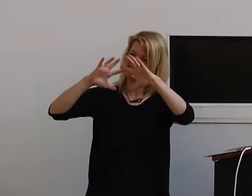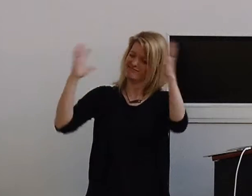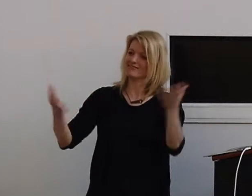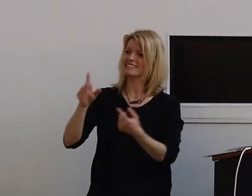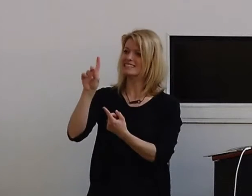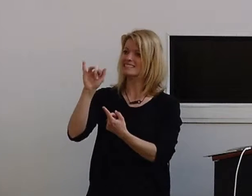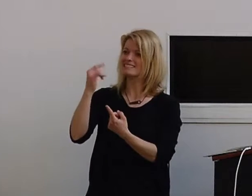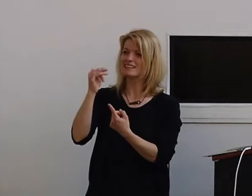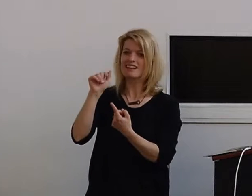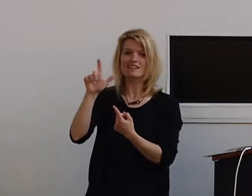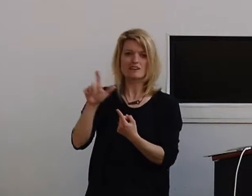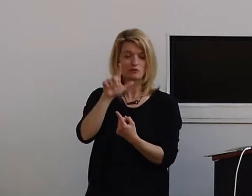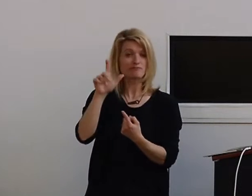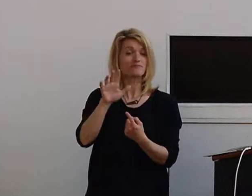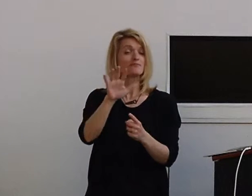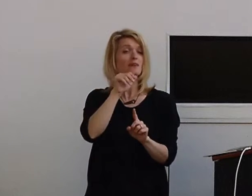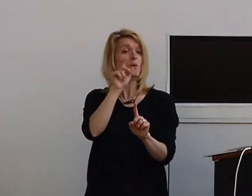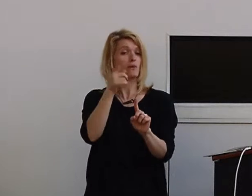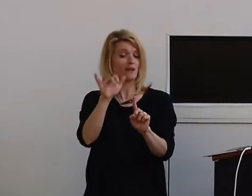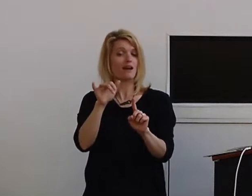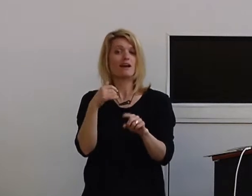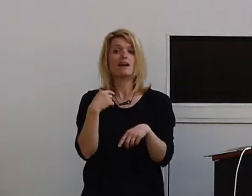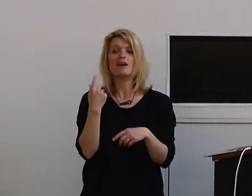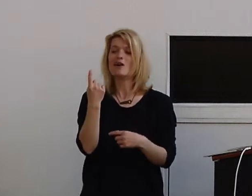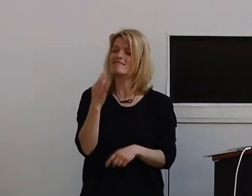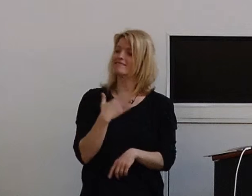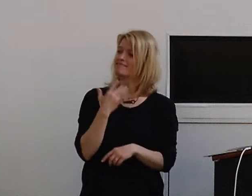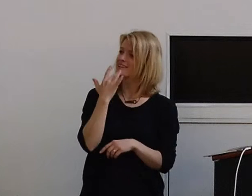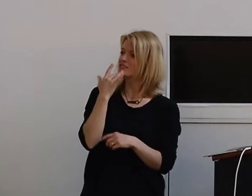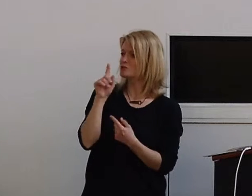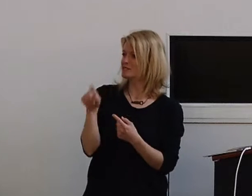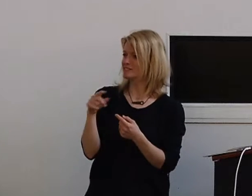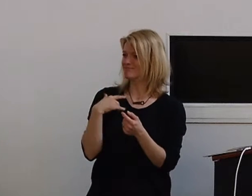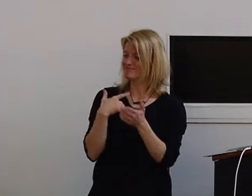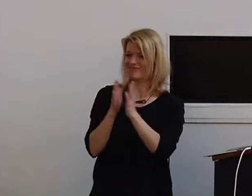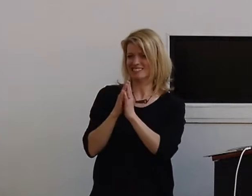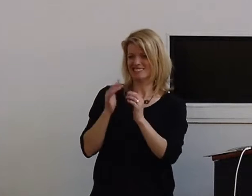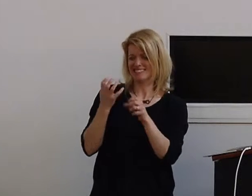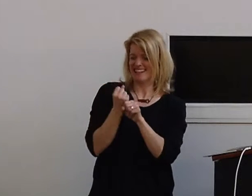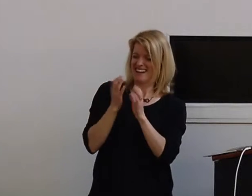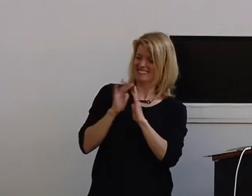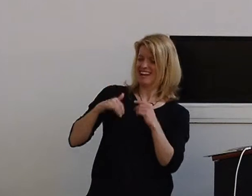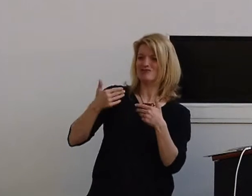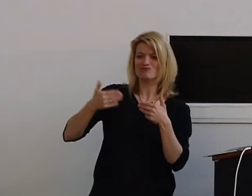to create a digital library. One of my favorite questions that I get